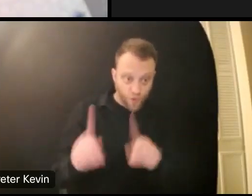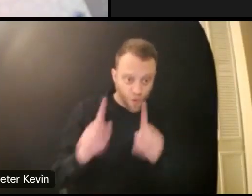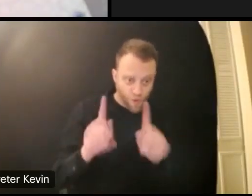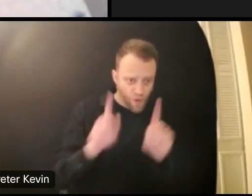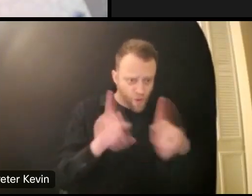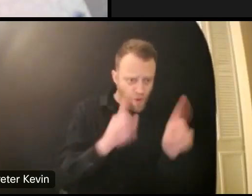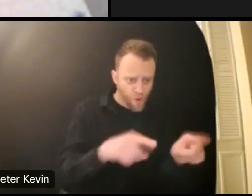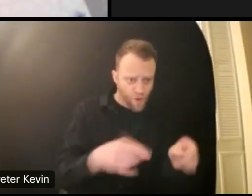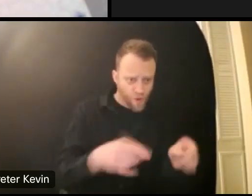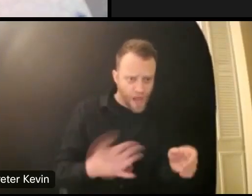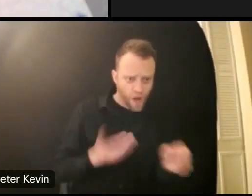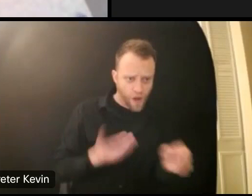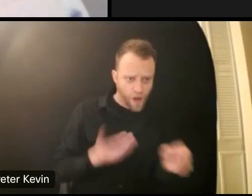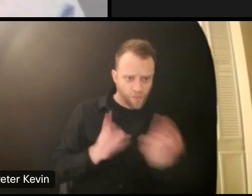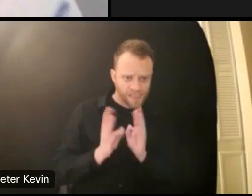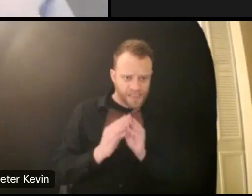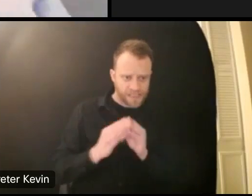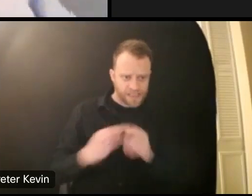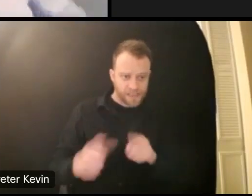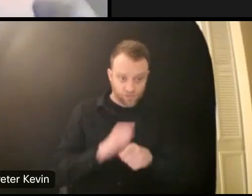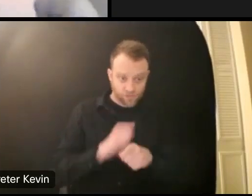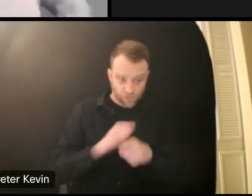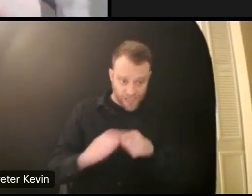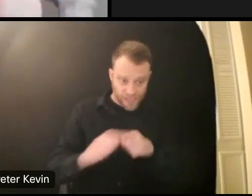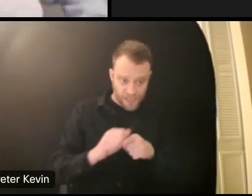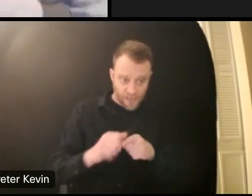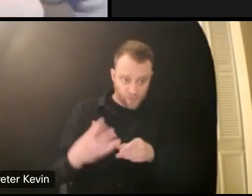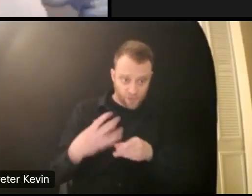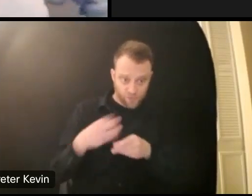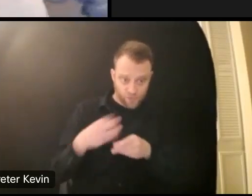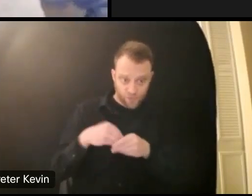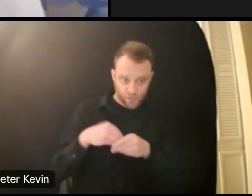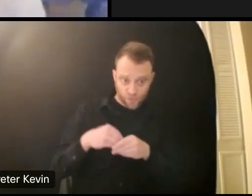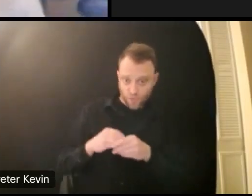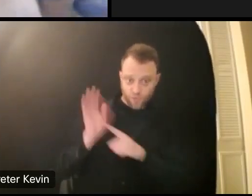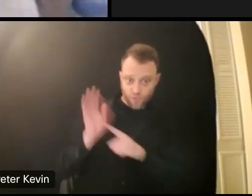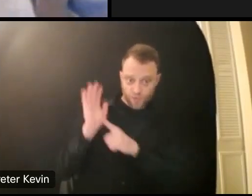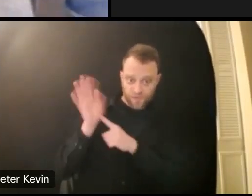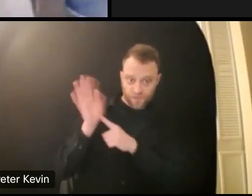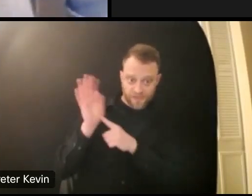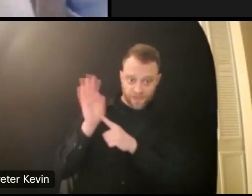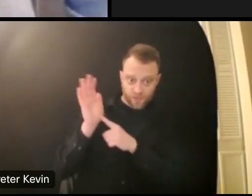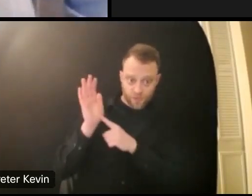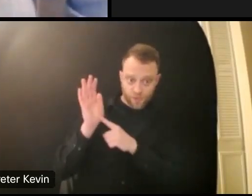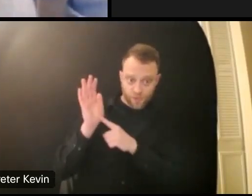because these are the experts that are also going to help and guide you and just provide the wealth